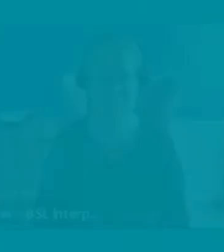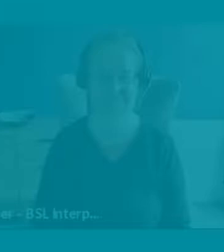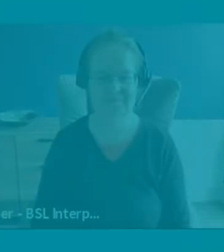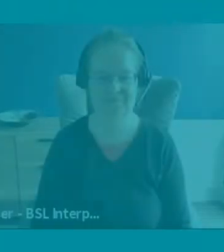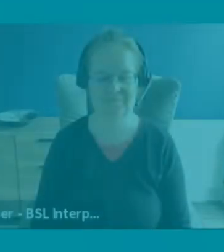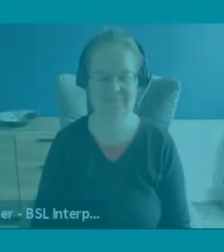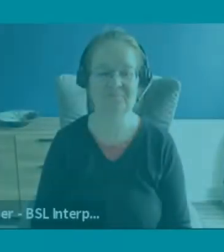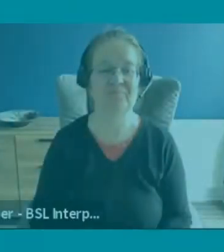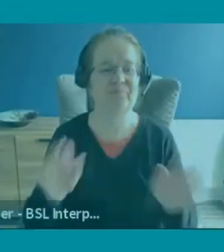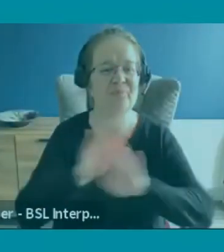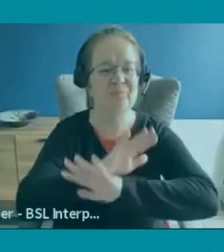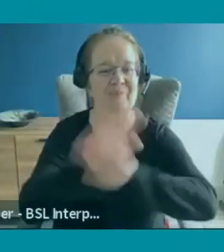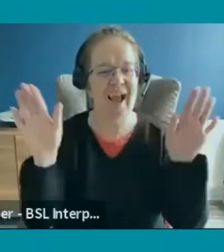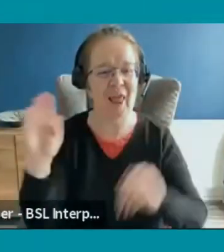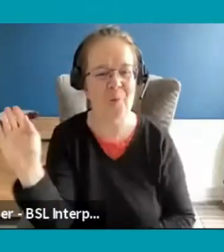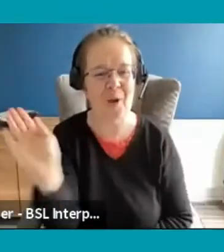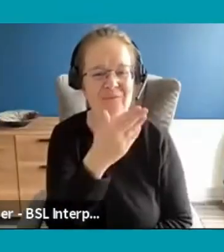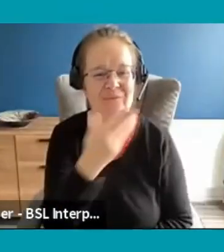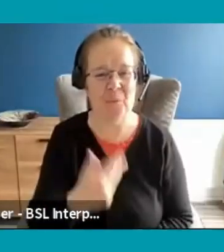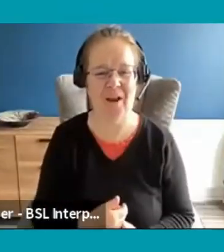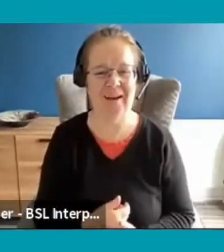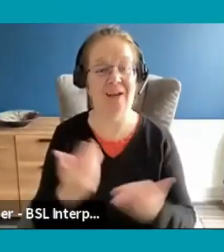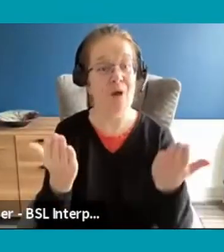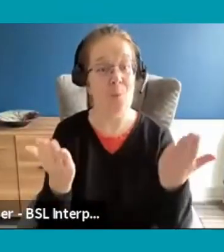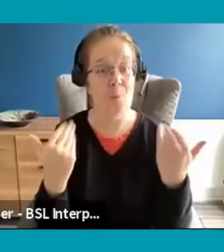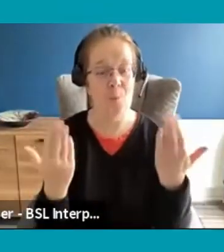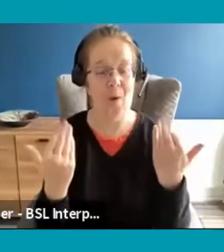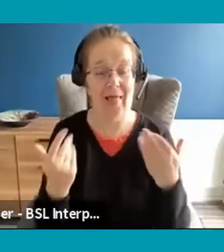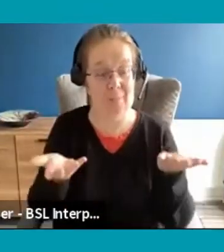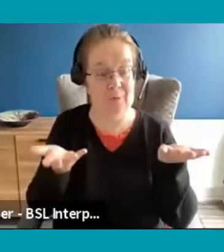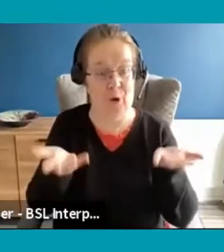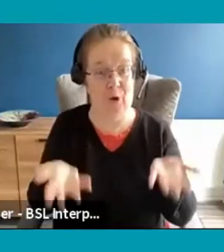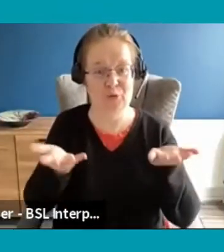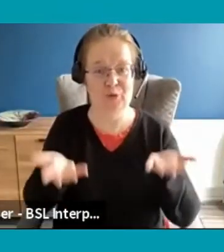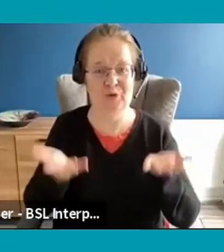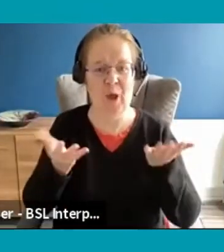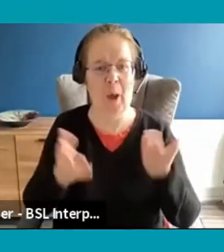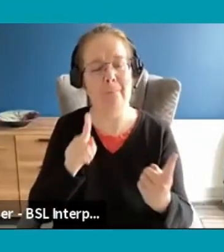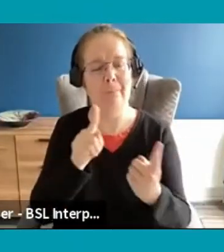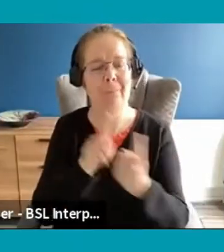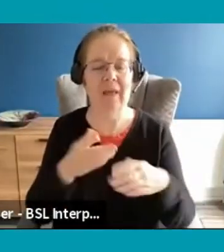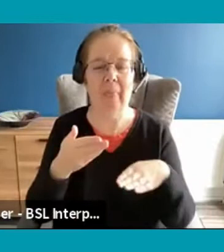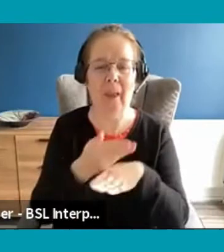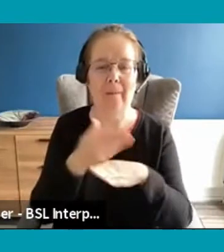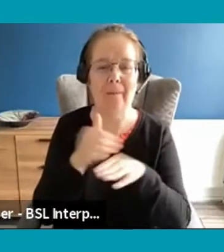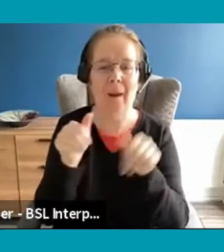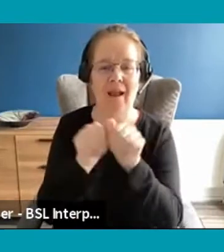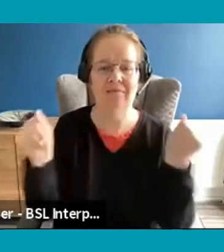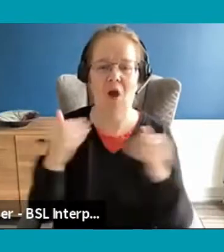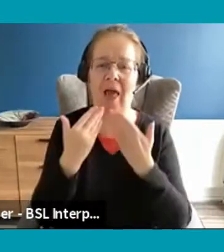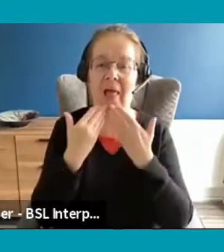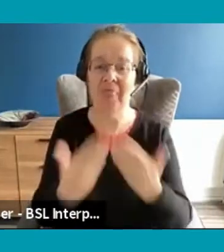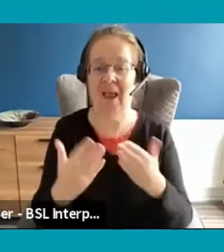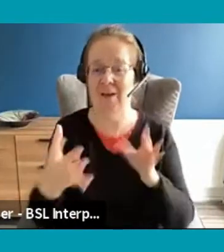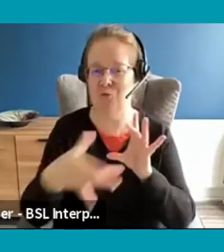Hello everyone and welcome to today's meet the employer. Thank you very much for joining us all today.